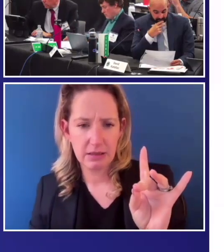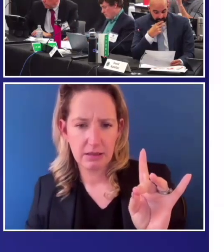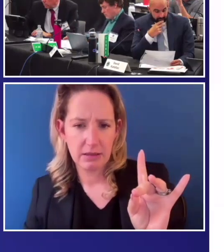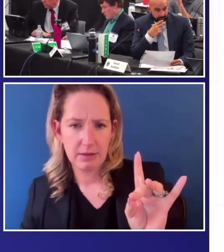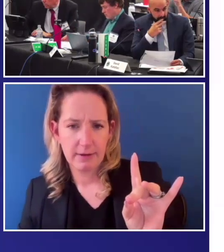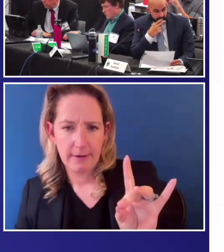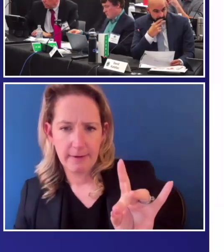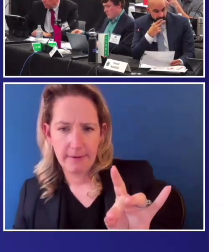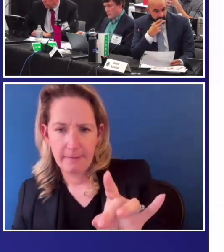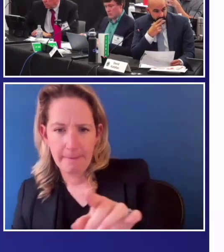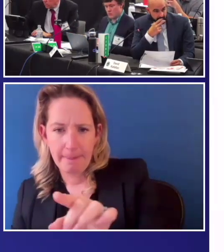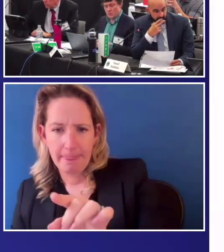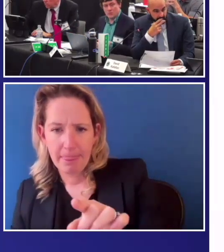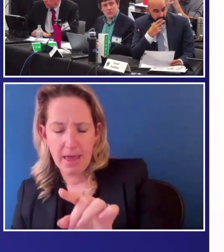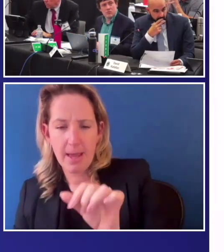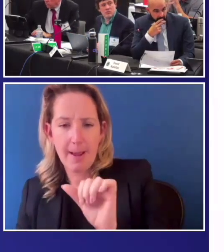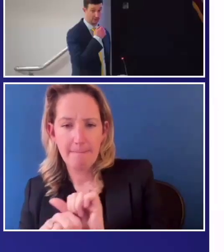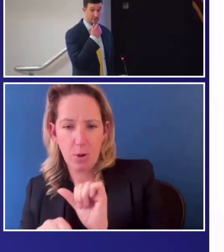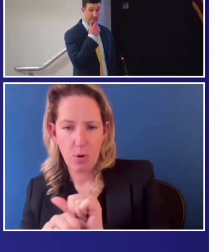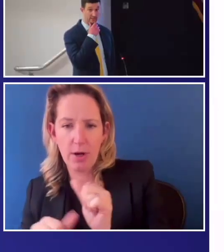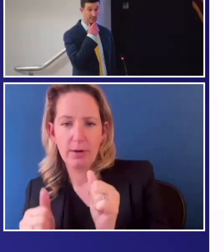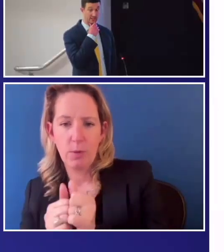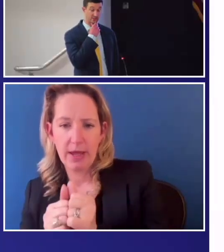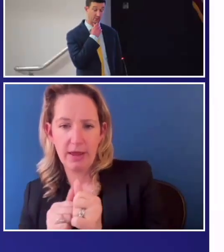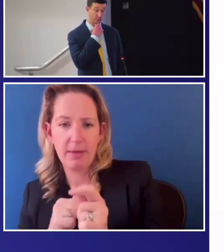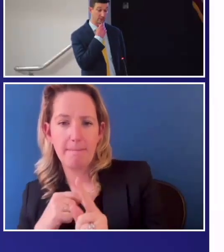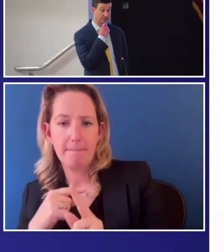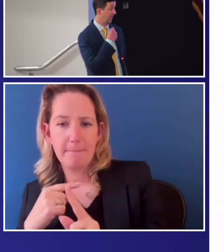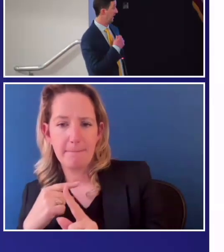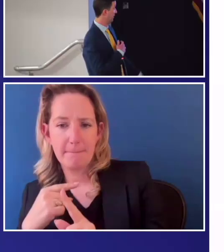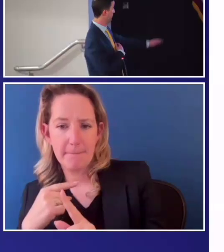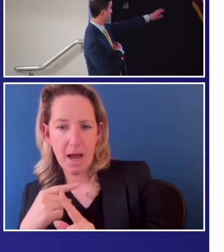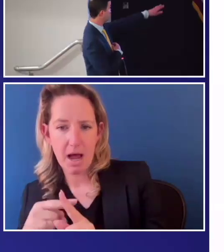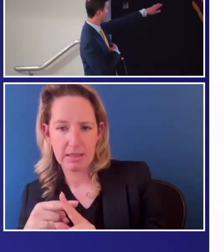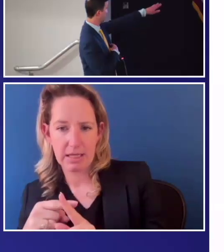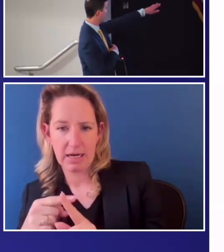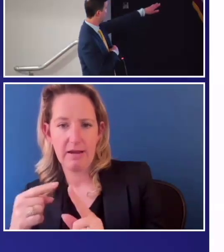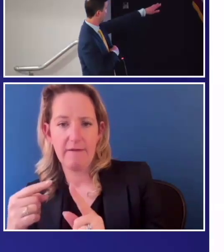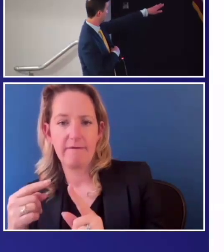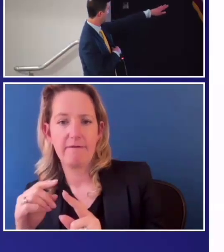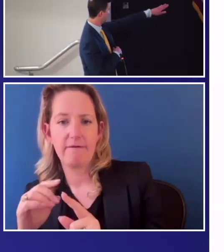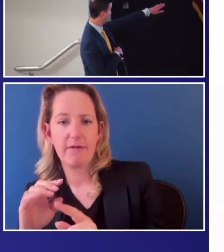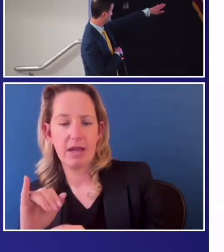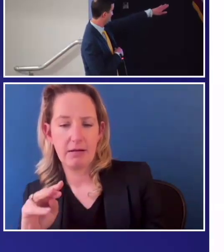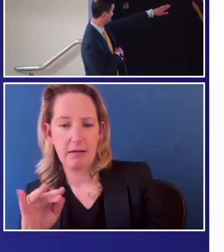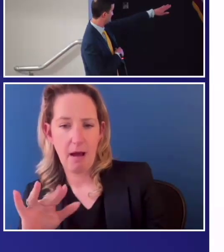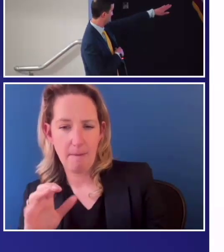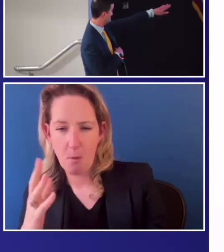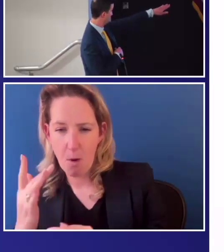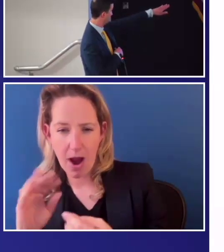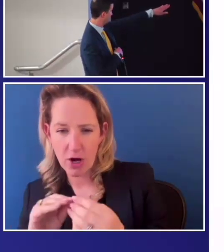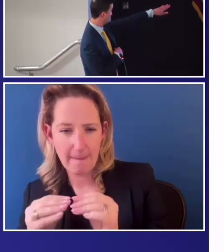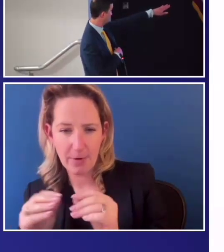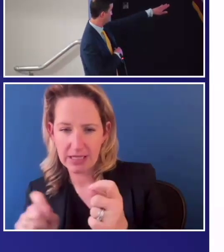So they are this year for the five-year 2023 ACS. The reason for that, you might be wondering, wait, why are the numbers the exact same in the middle two